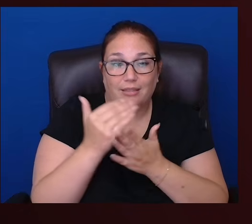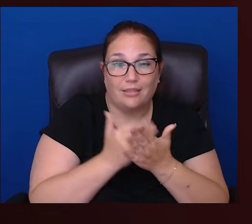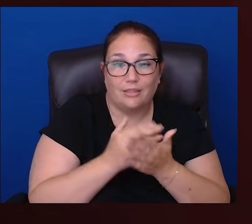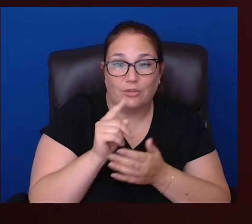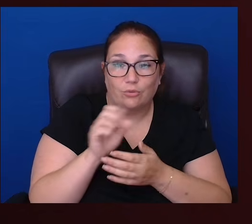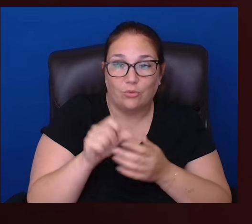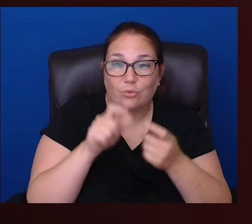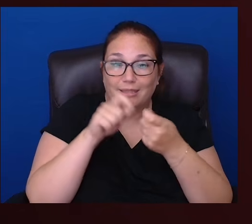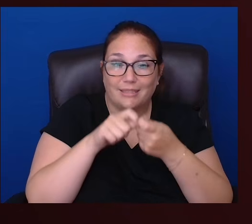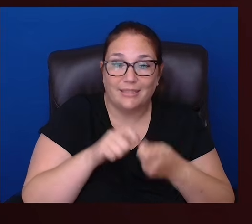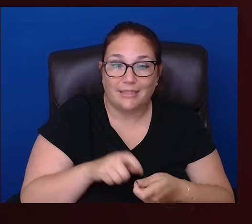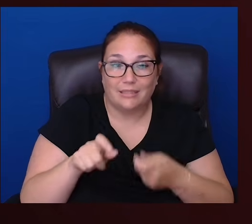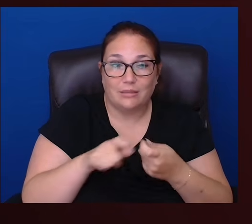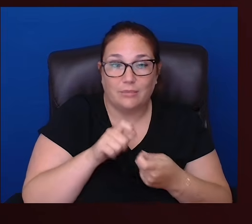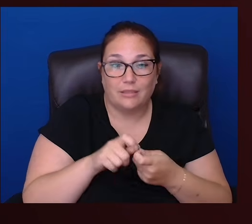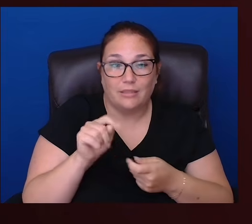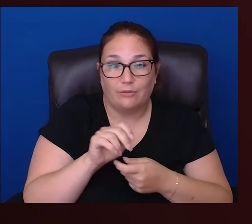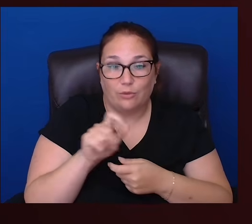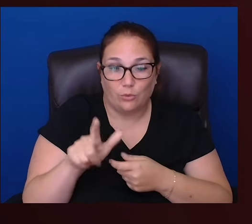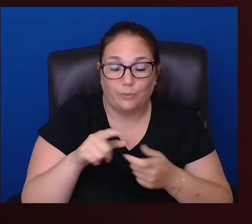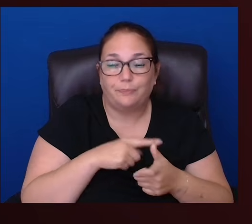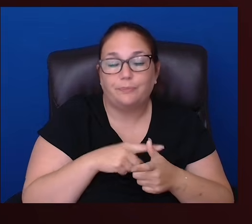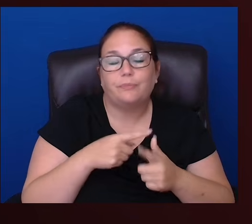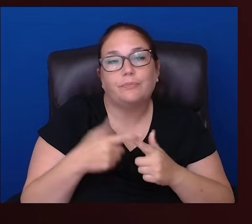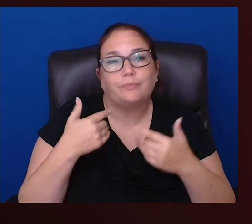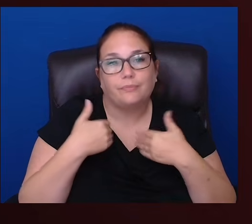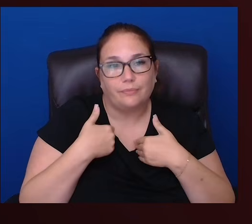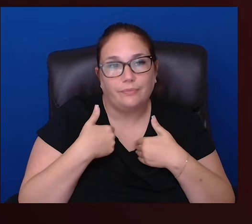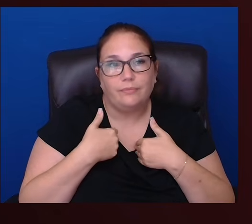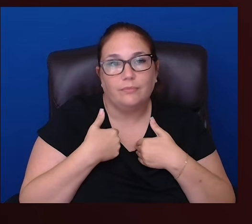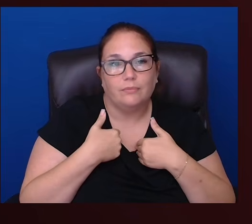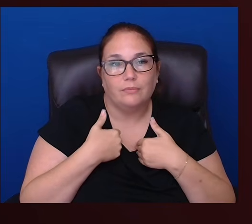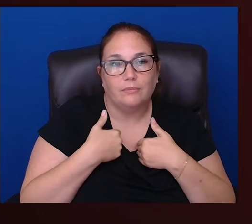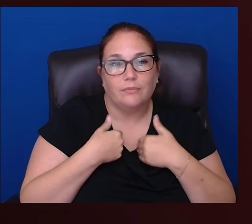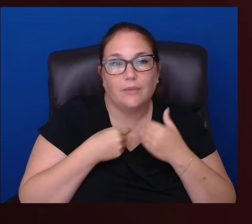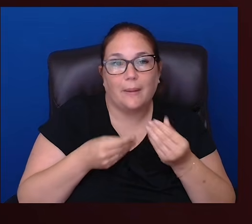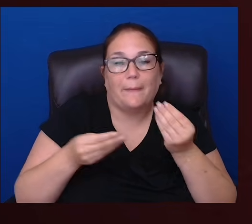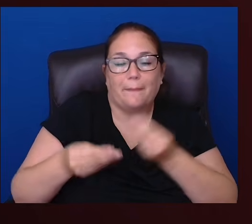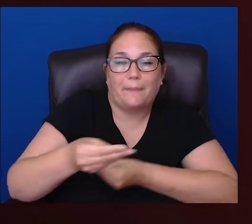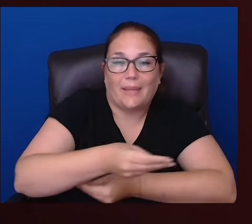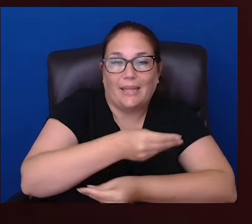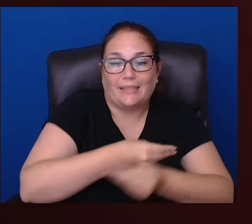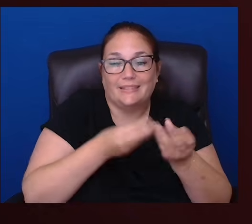a specific tool and then it's gone and passed several times information to and from